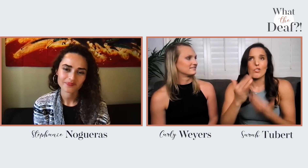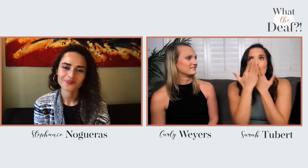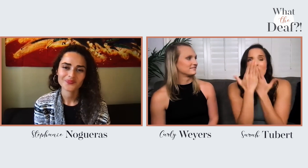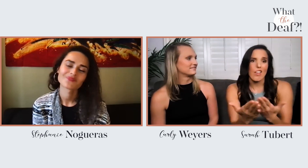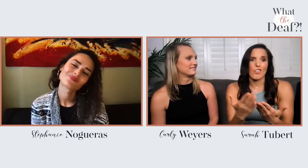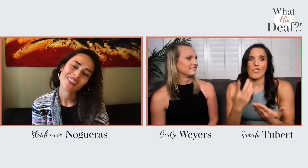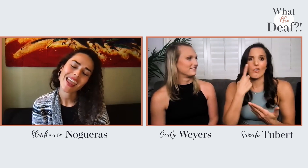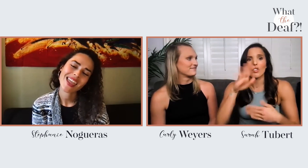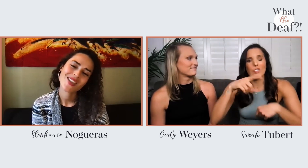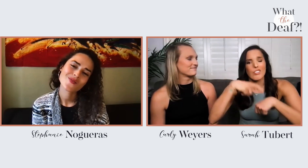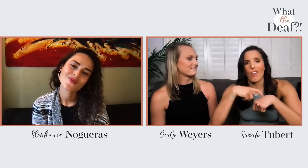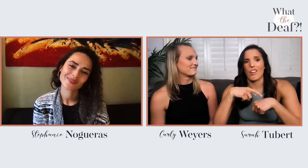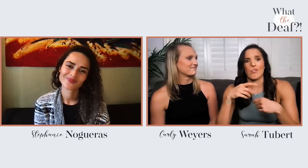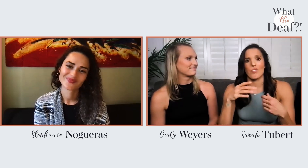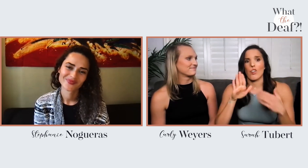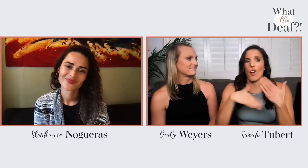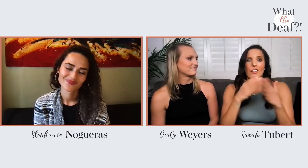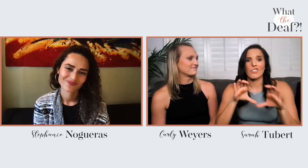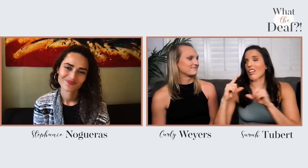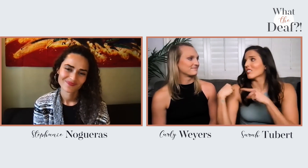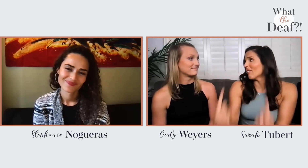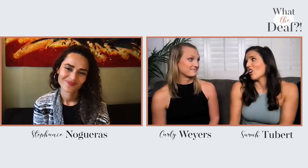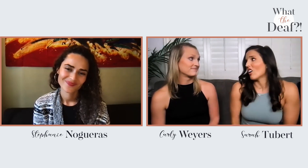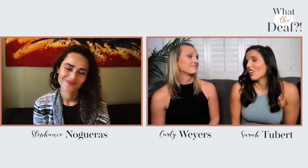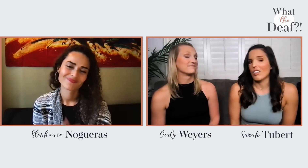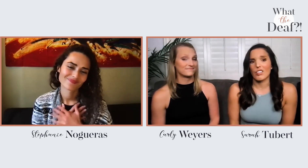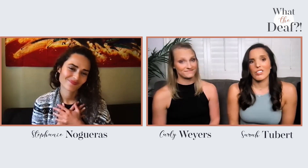So, just thank you for your time and all that you've done so far.